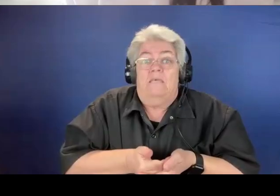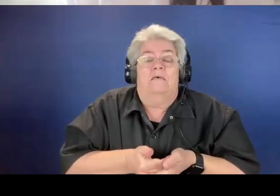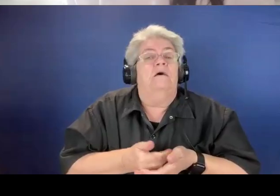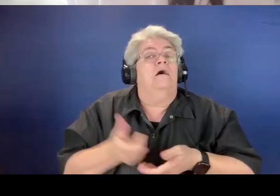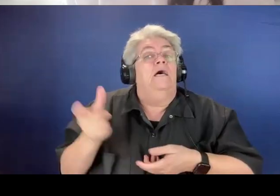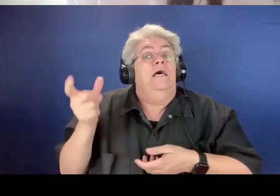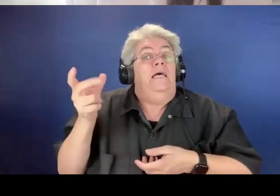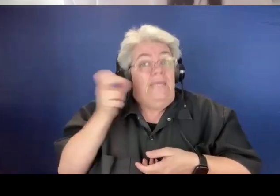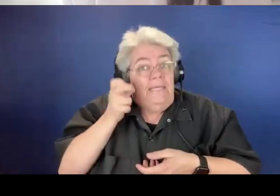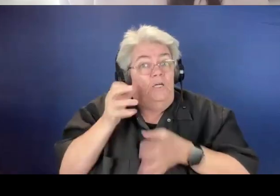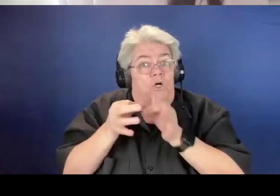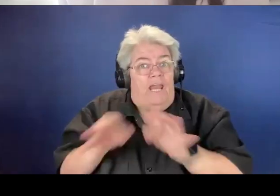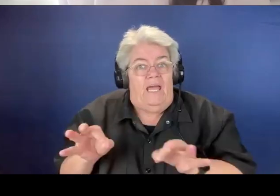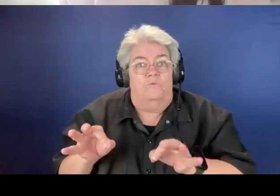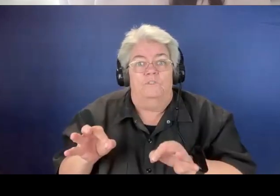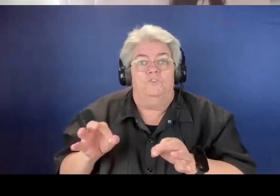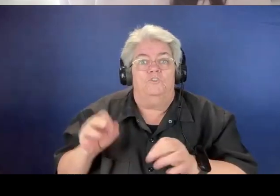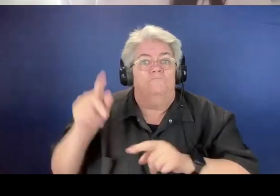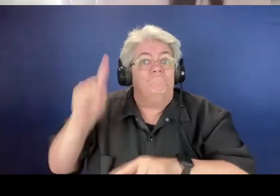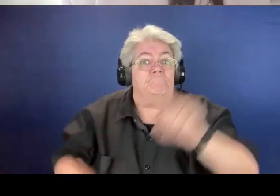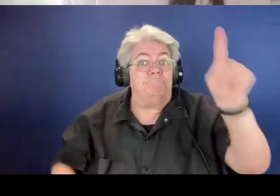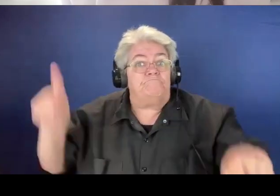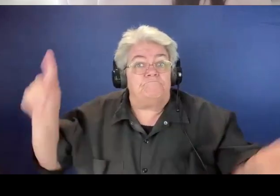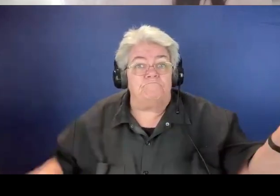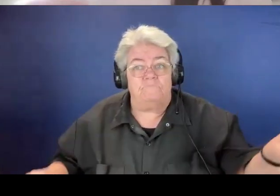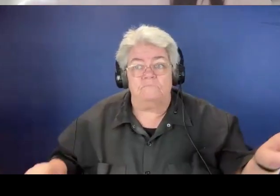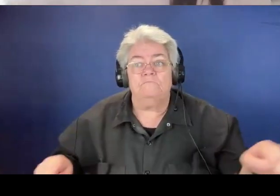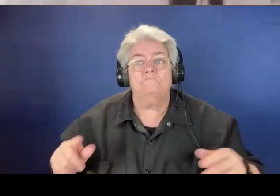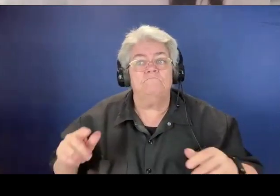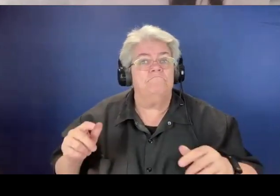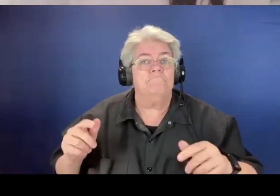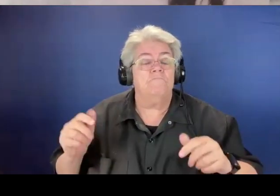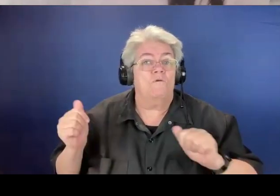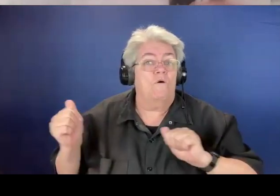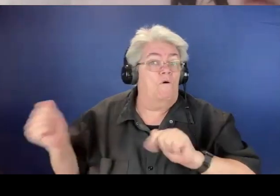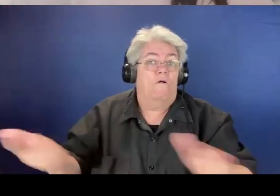And by 4 months of age, they can discriminate languages that are